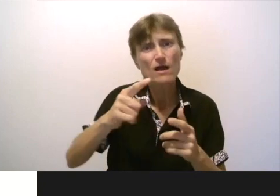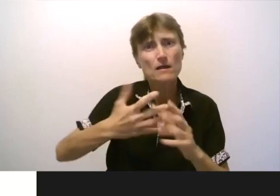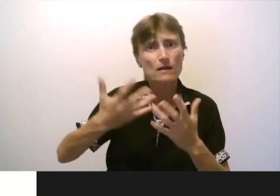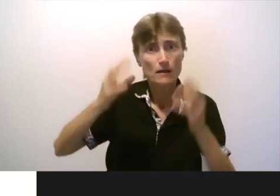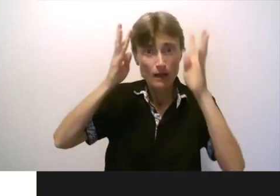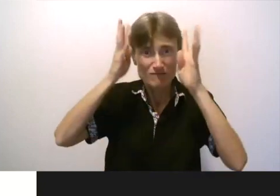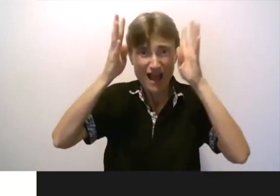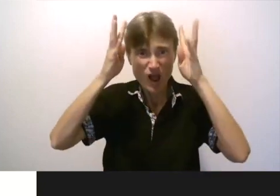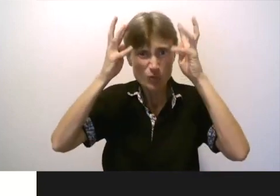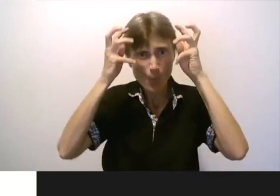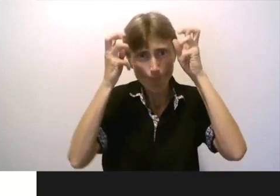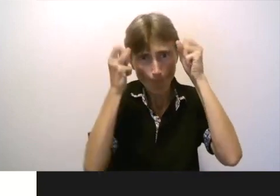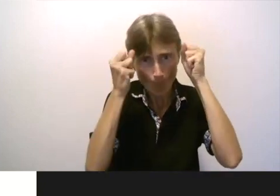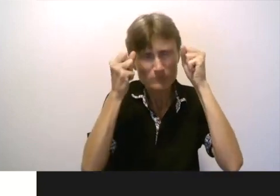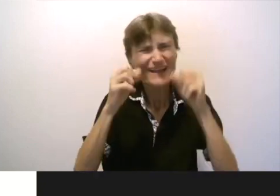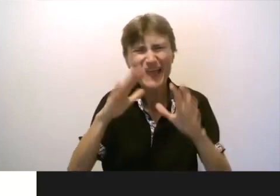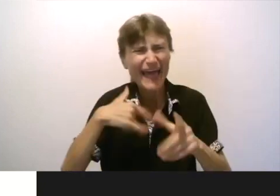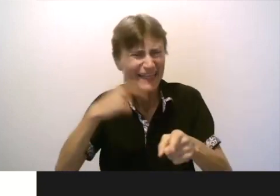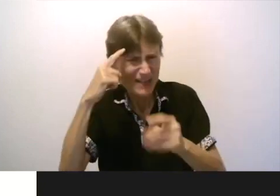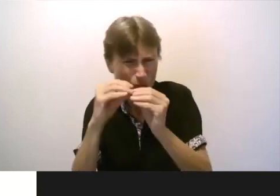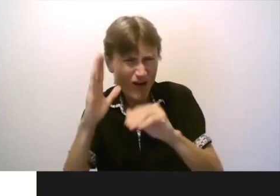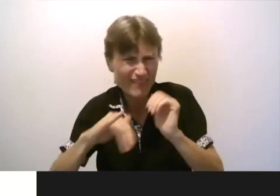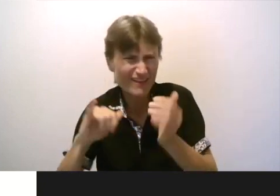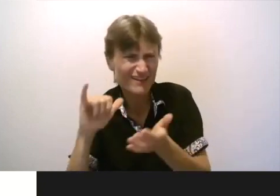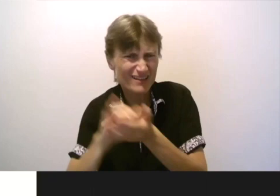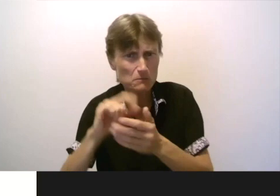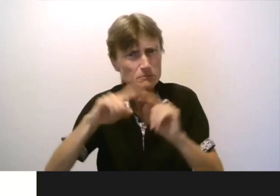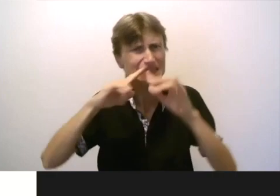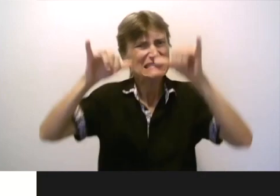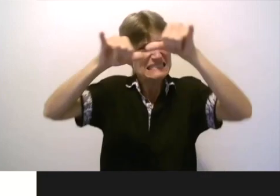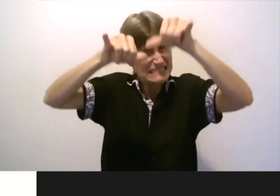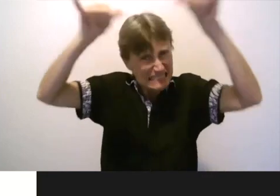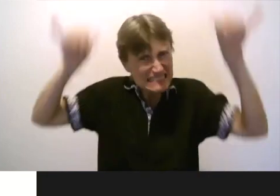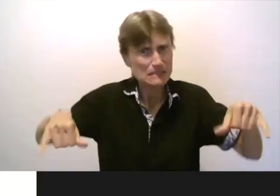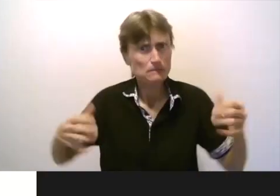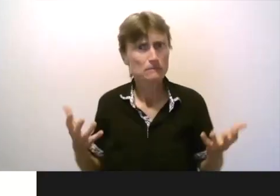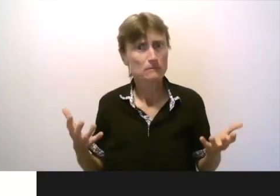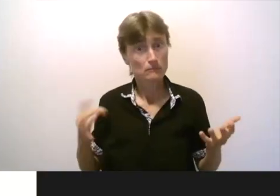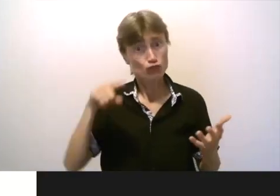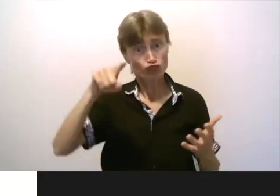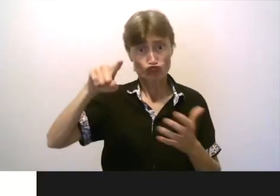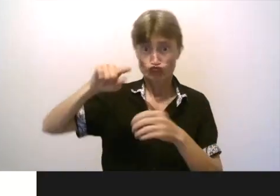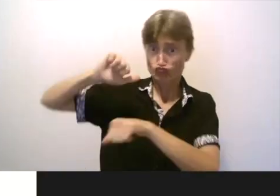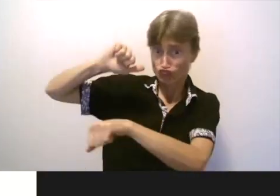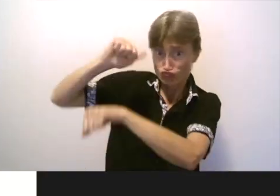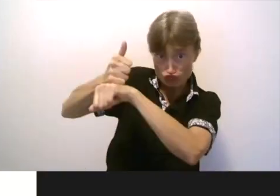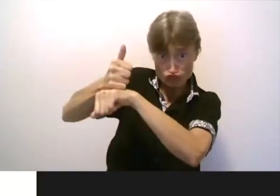um but it's more than that i mean we're dealing with with cis but implementing a basic income is a systemic change